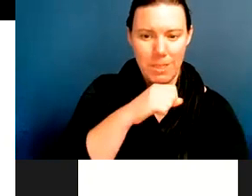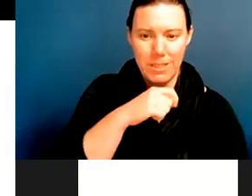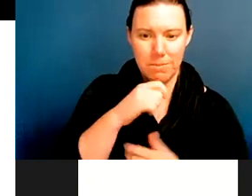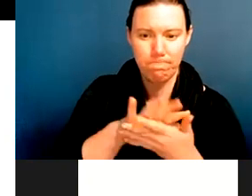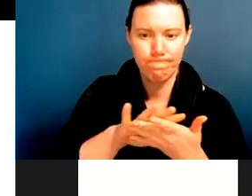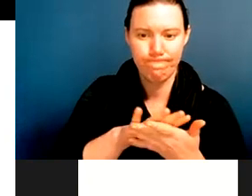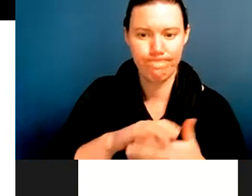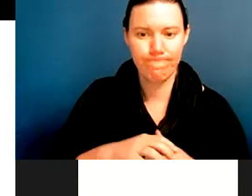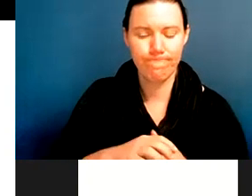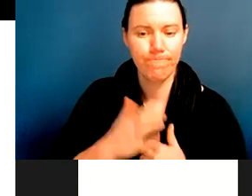Thank you.